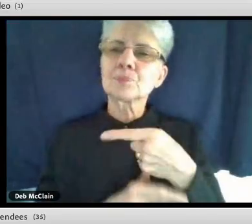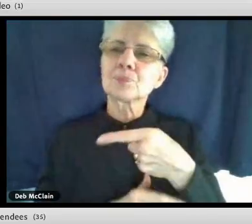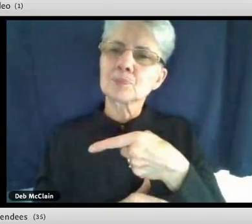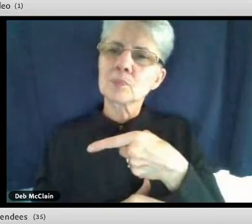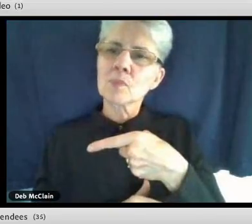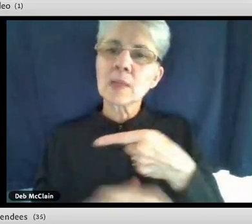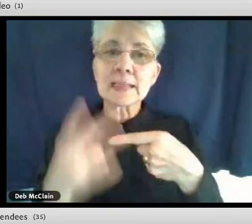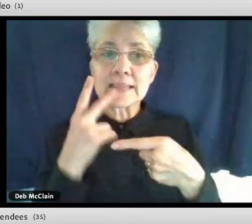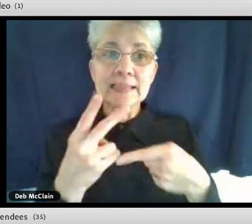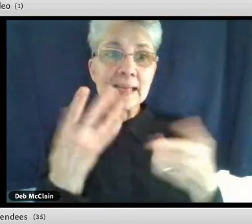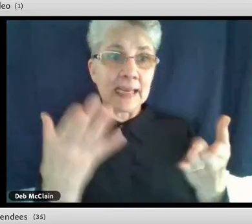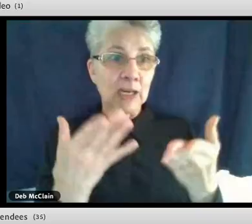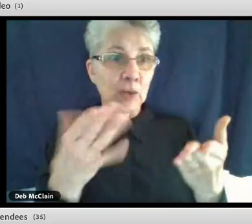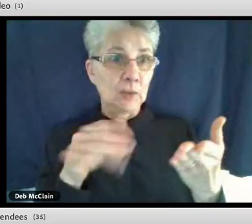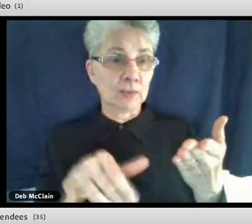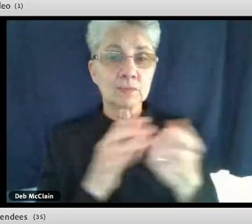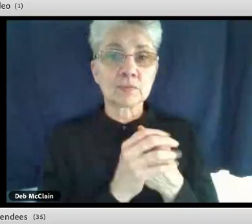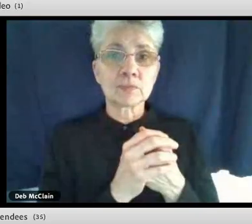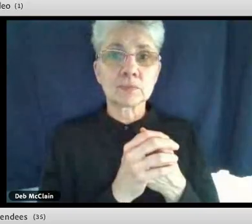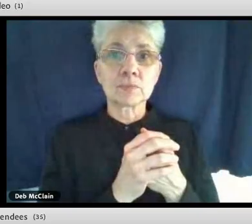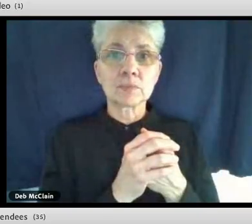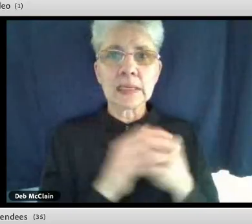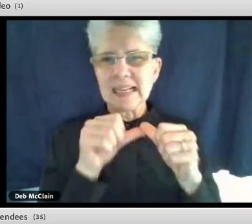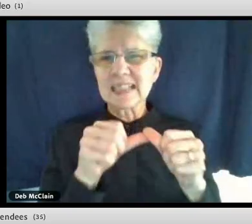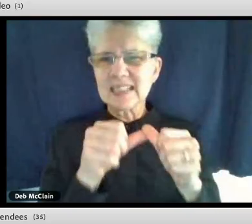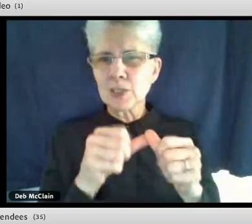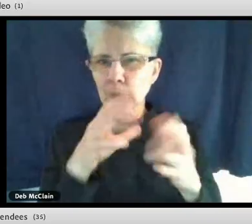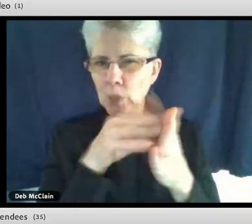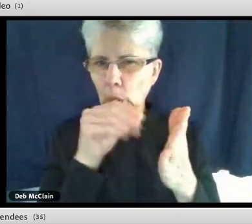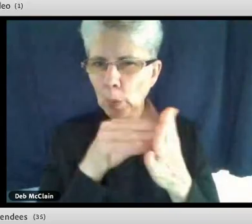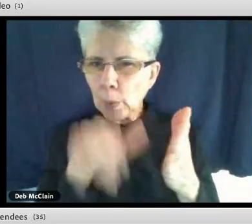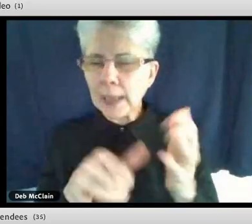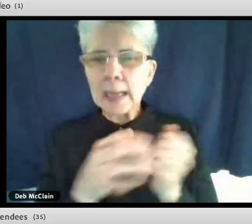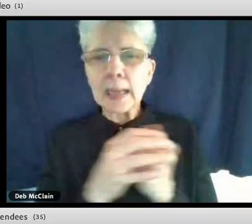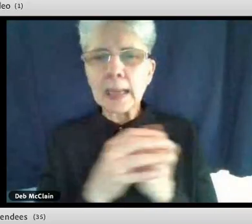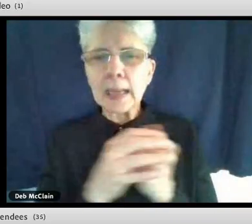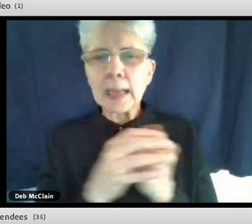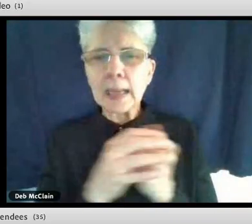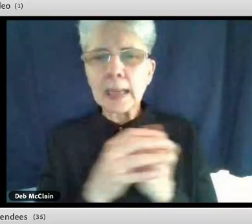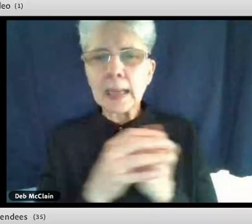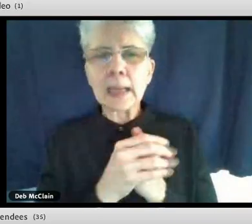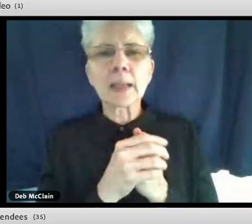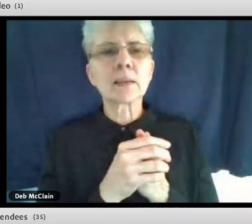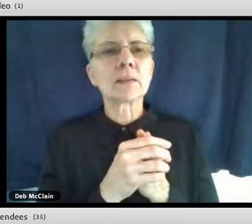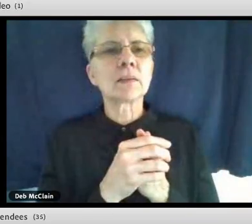and so you can see... Here's year 9 continuous